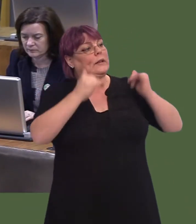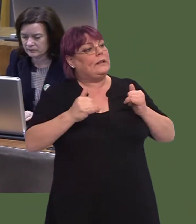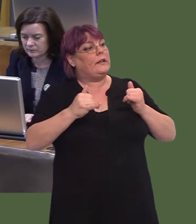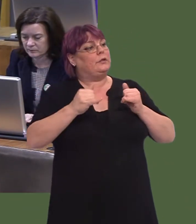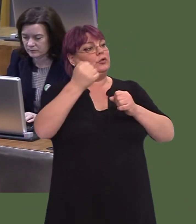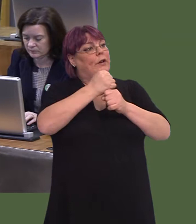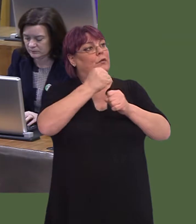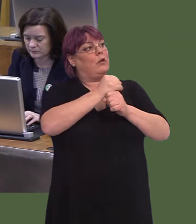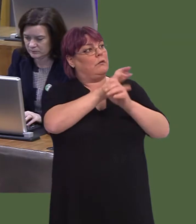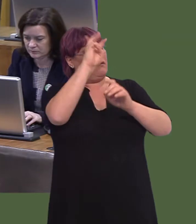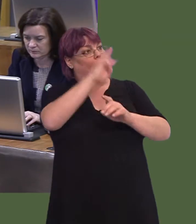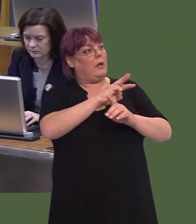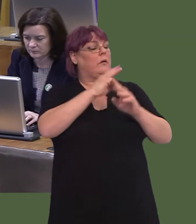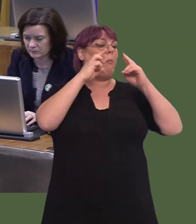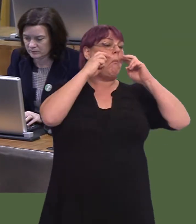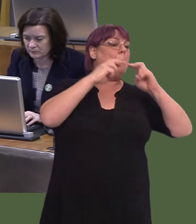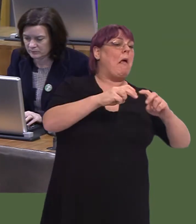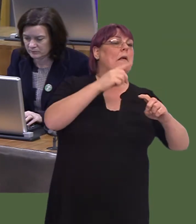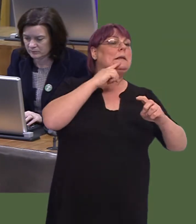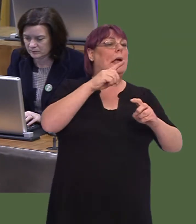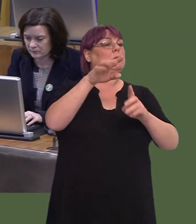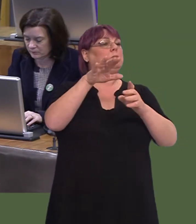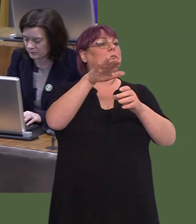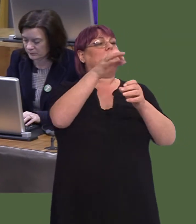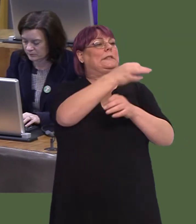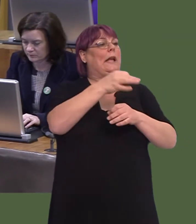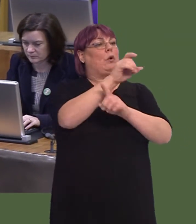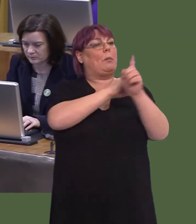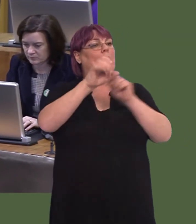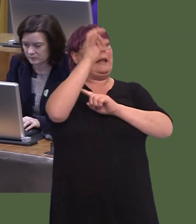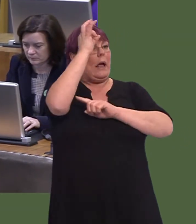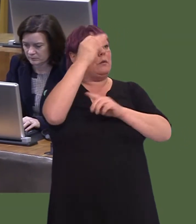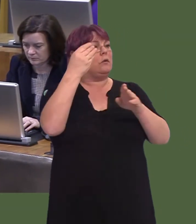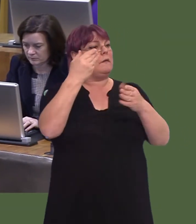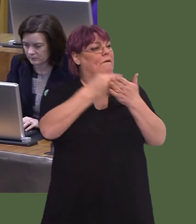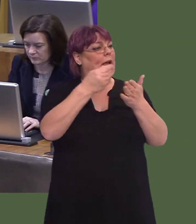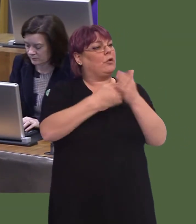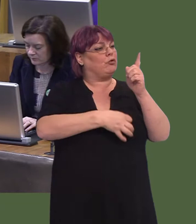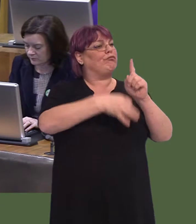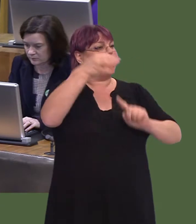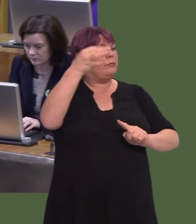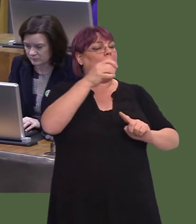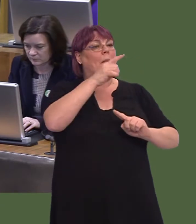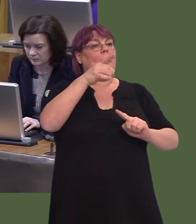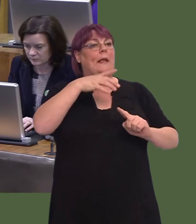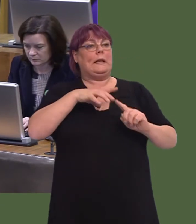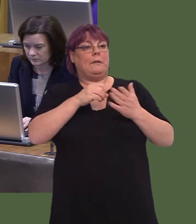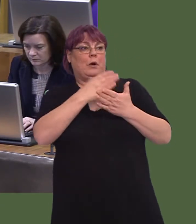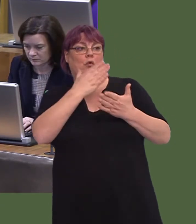made in improving financial performance, but that town and community councils still need to do more to ensure they have robust accountability arrangements in place.